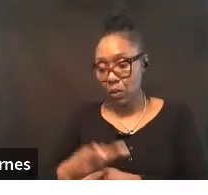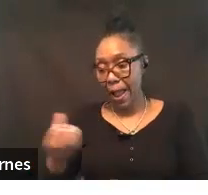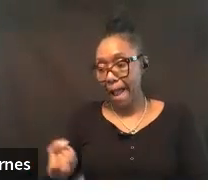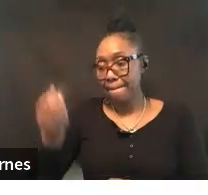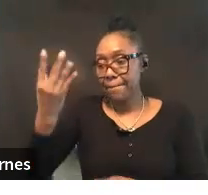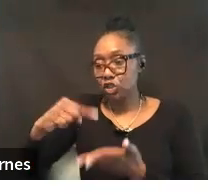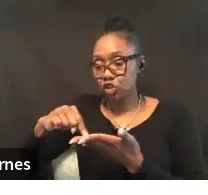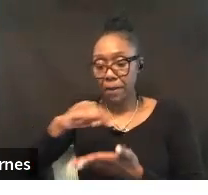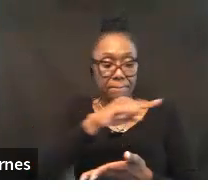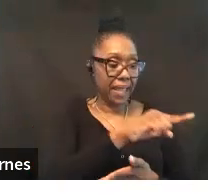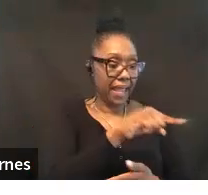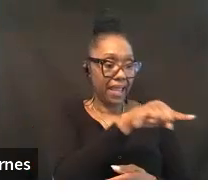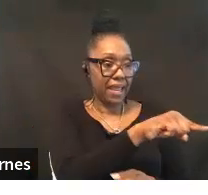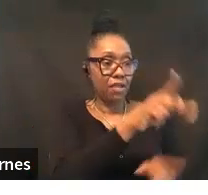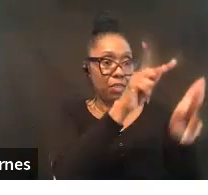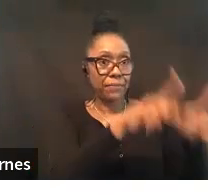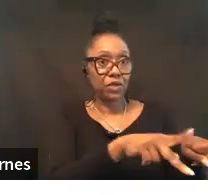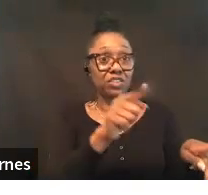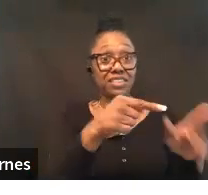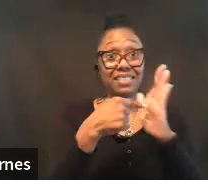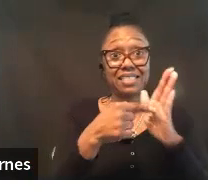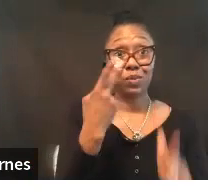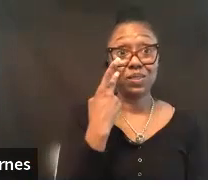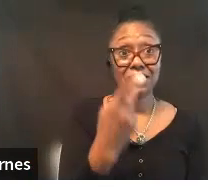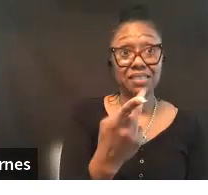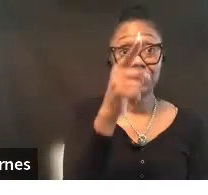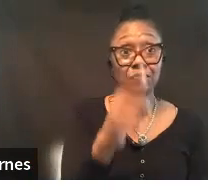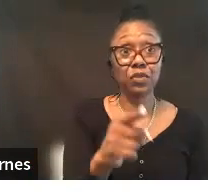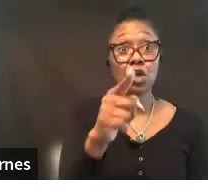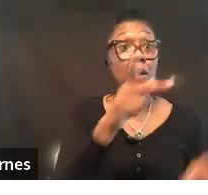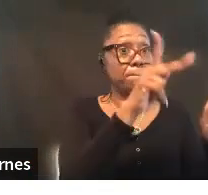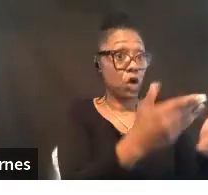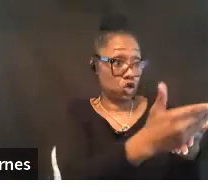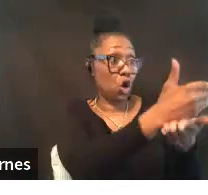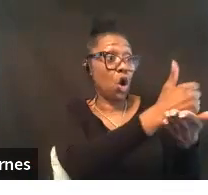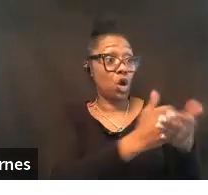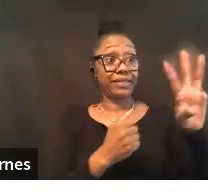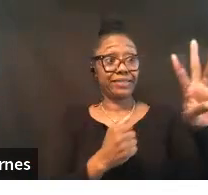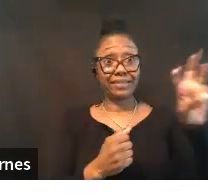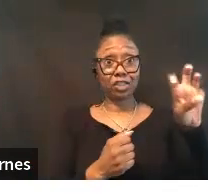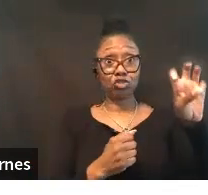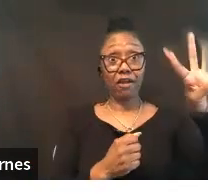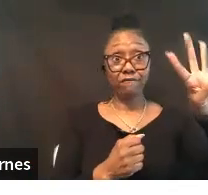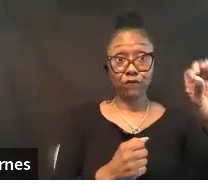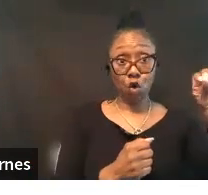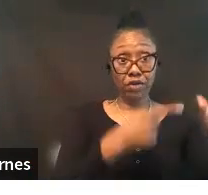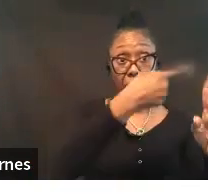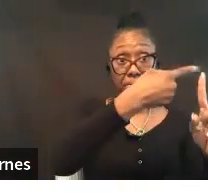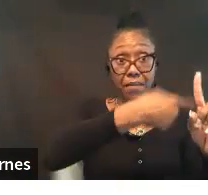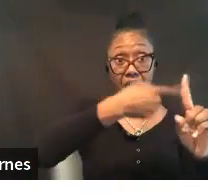Here we have an example, an individual is earning $640 a month. That is the growth wages for the job.